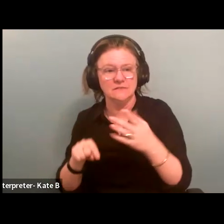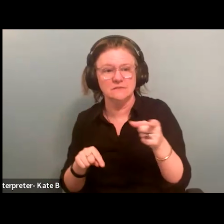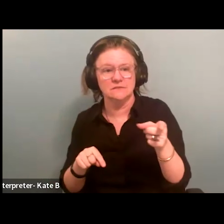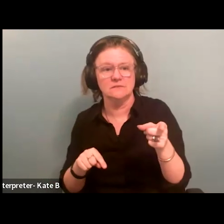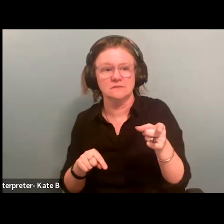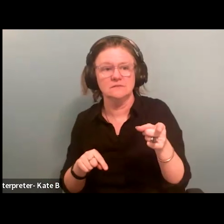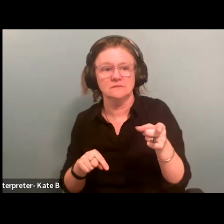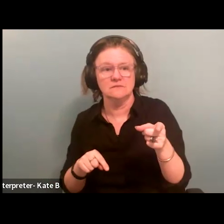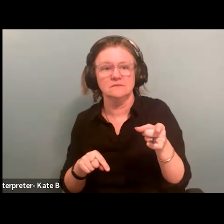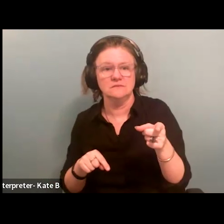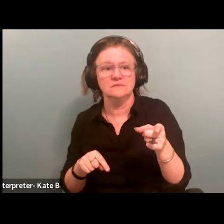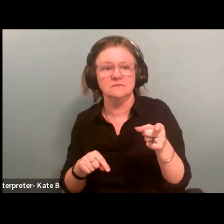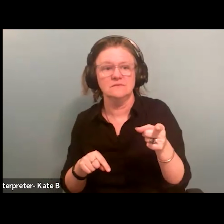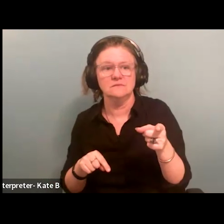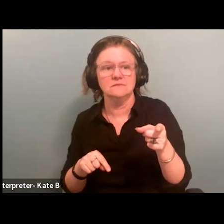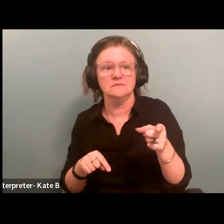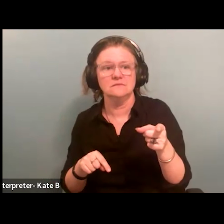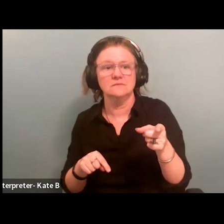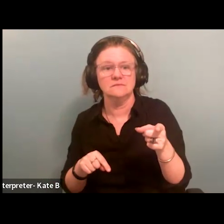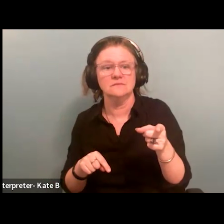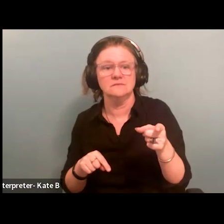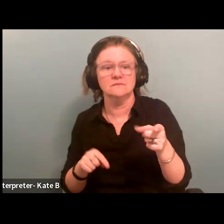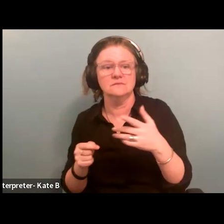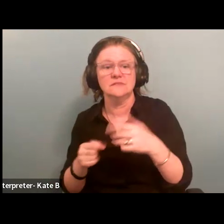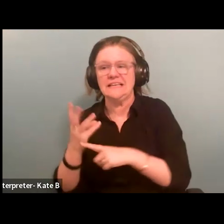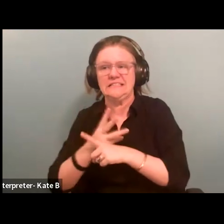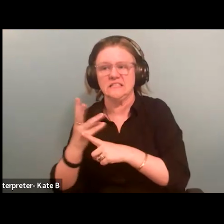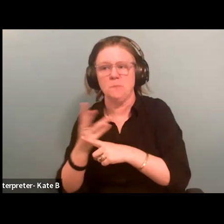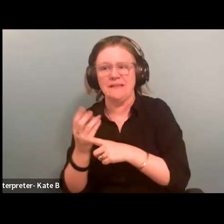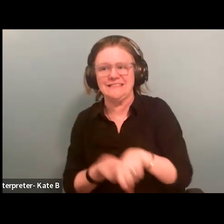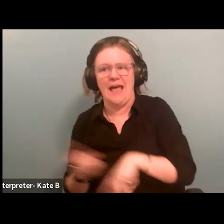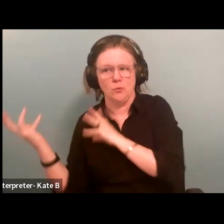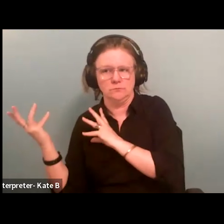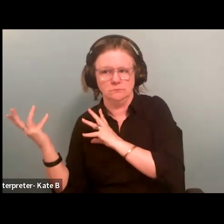the unsubstantiated cases are deleted after six months.